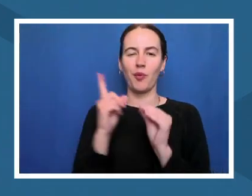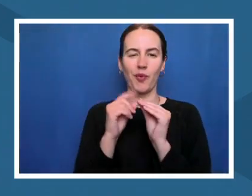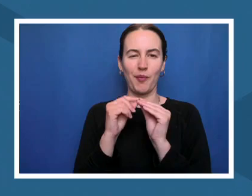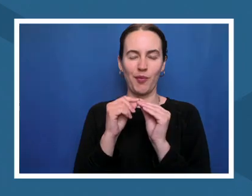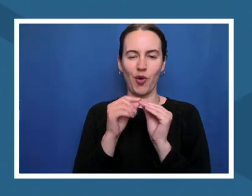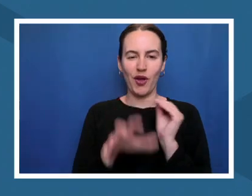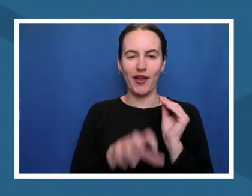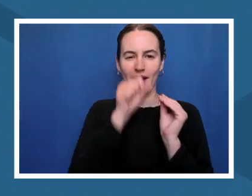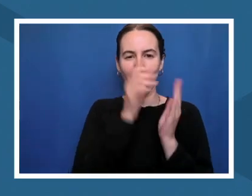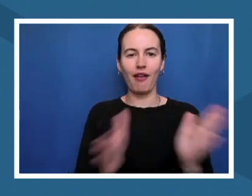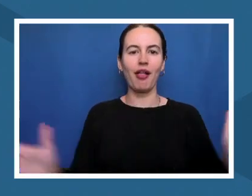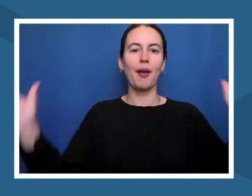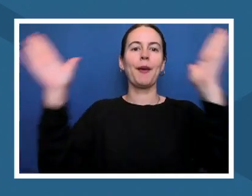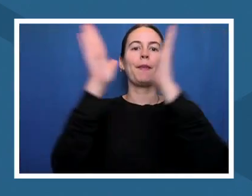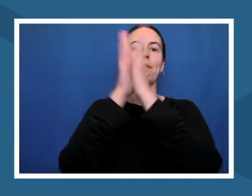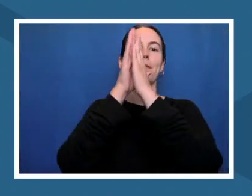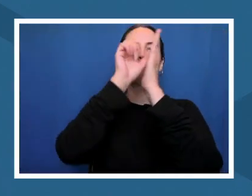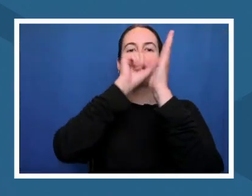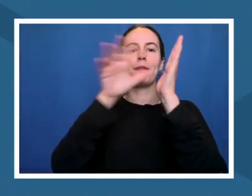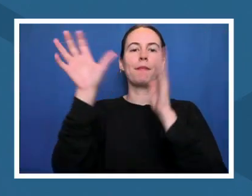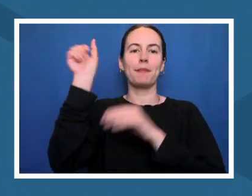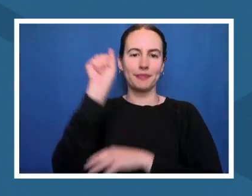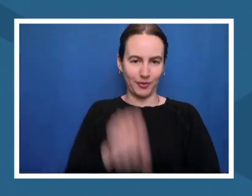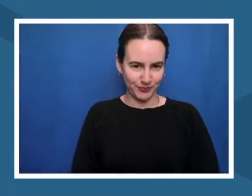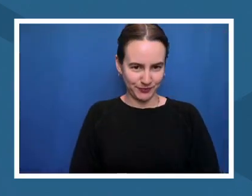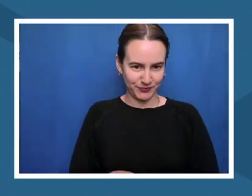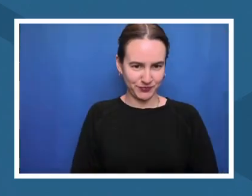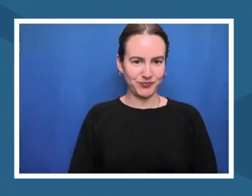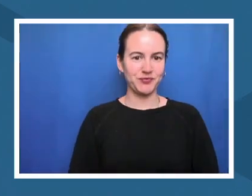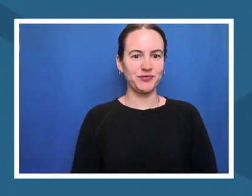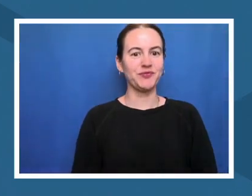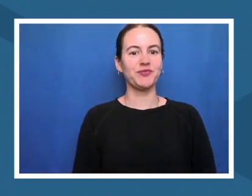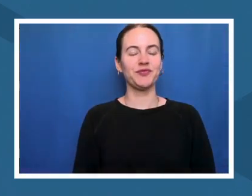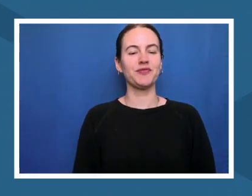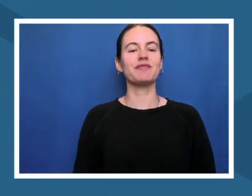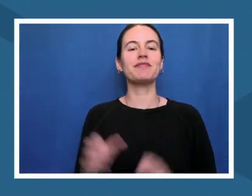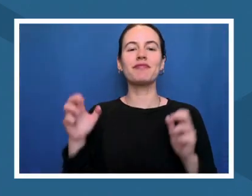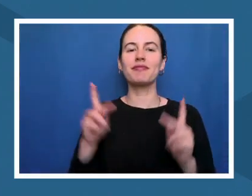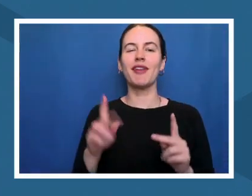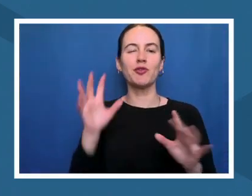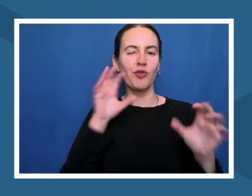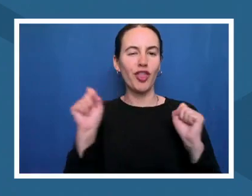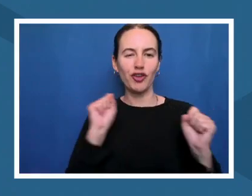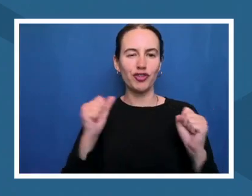brush the thunder and back to the thunder